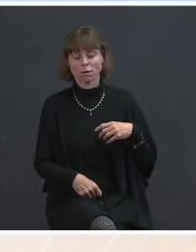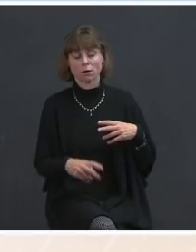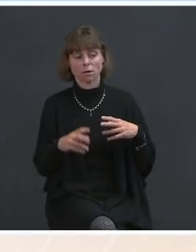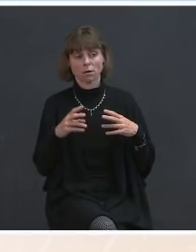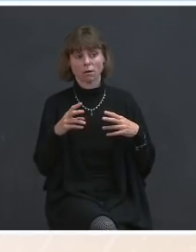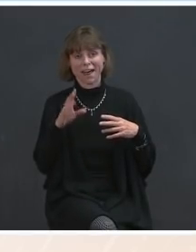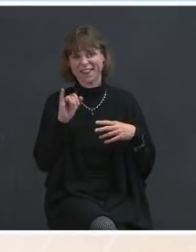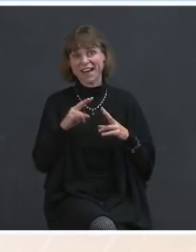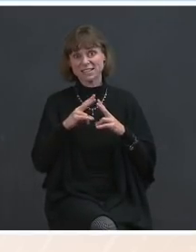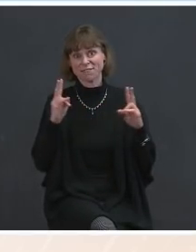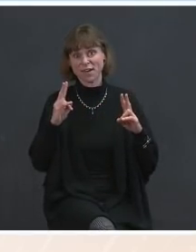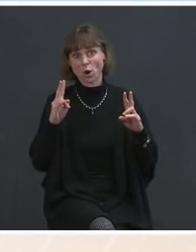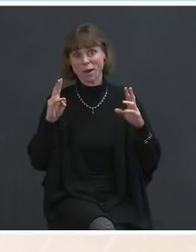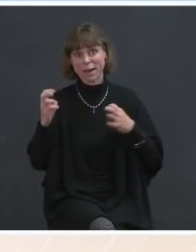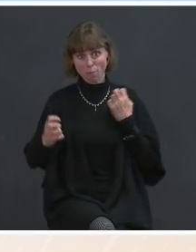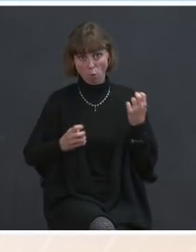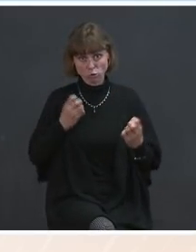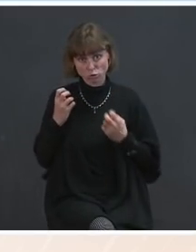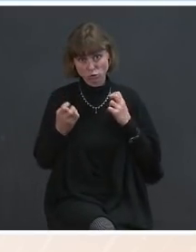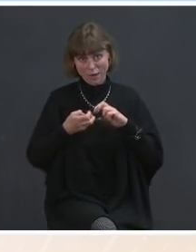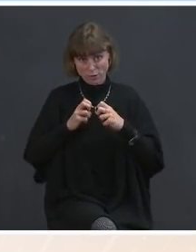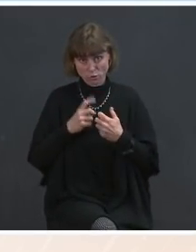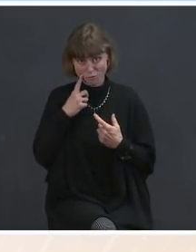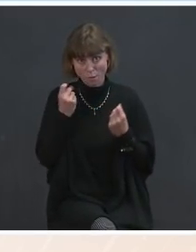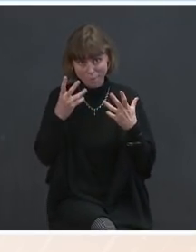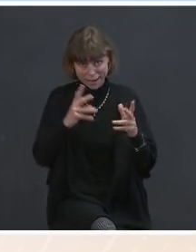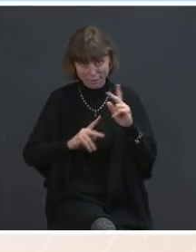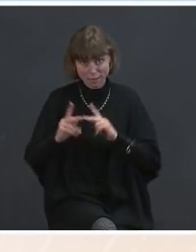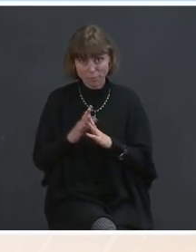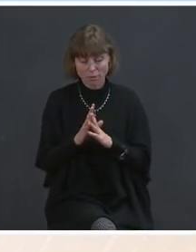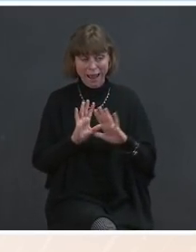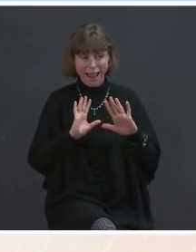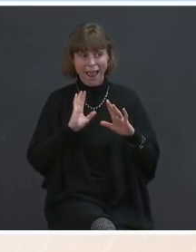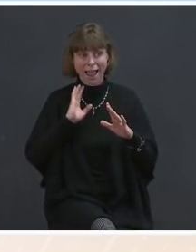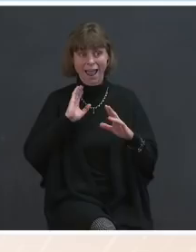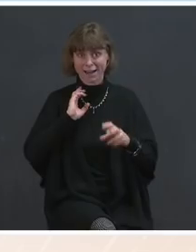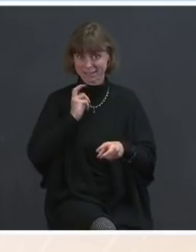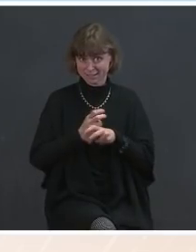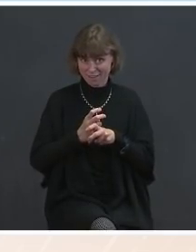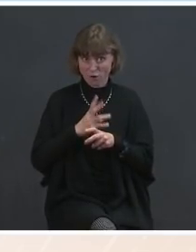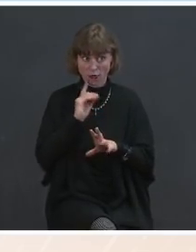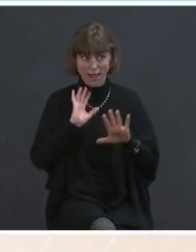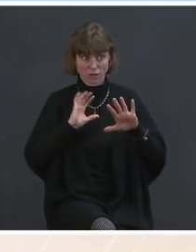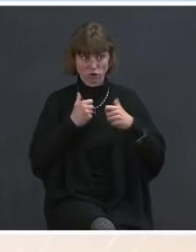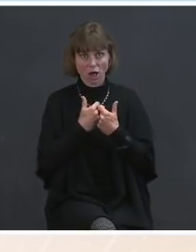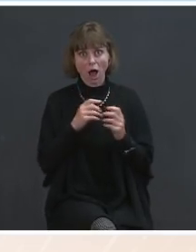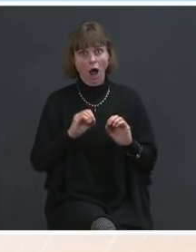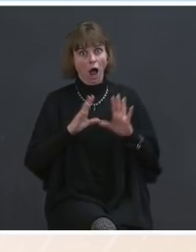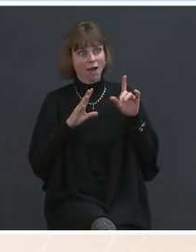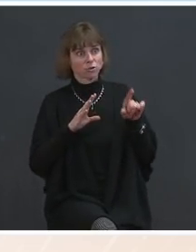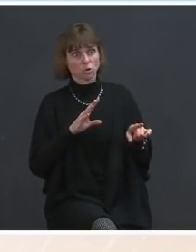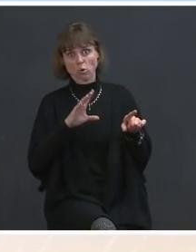and it's very difficult and challenging. And obviously, these CBP facilities are not made for kids.